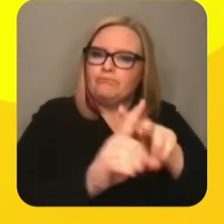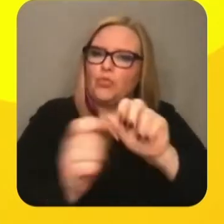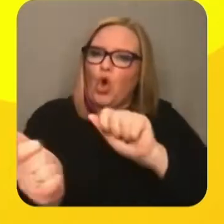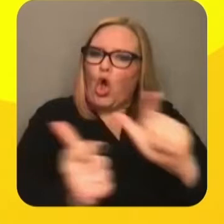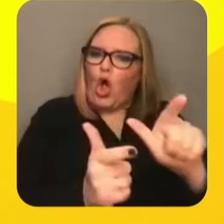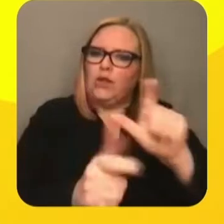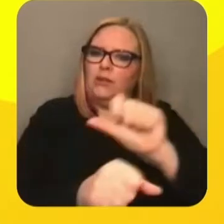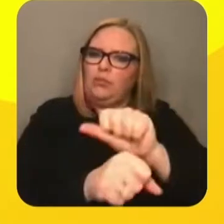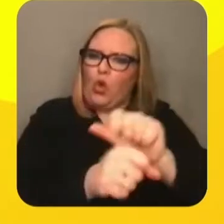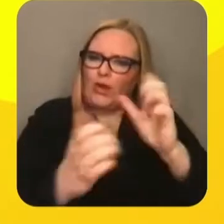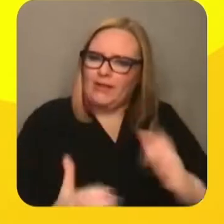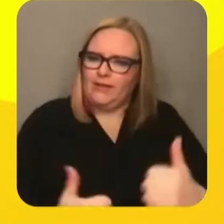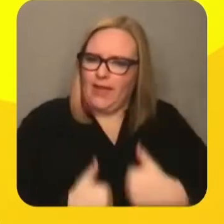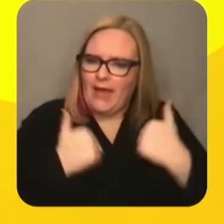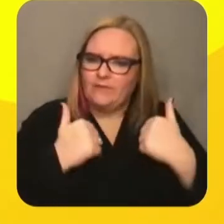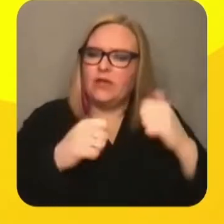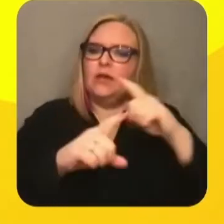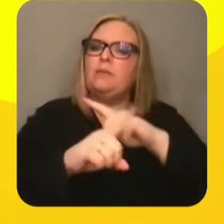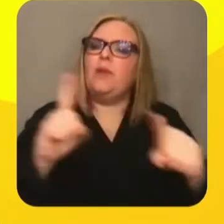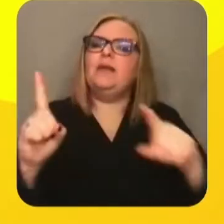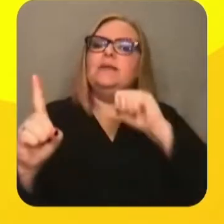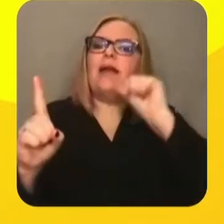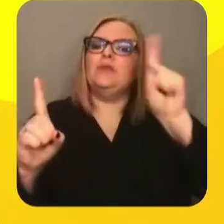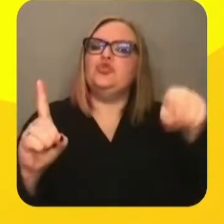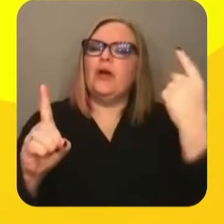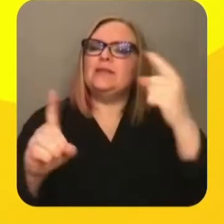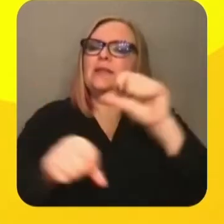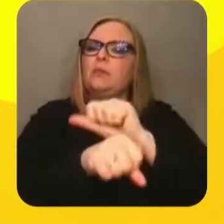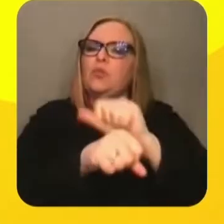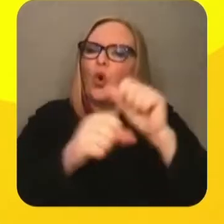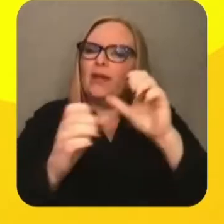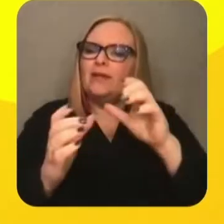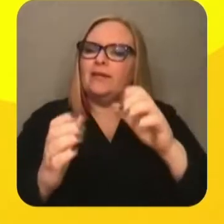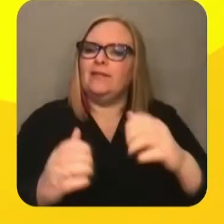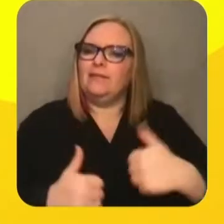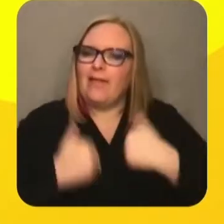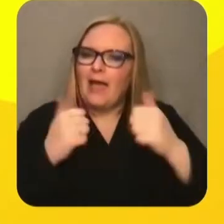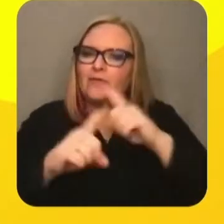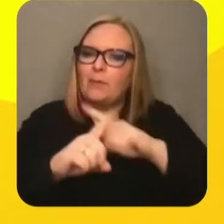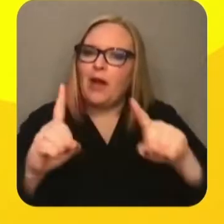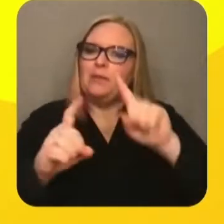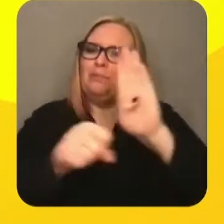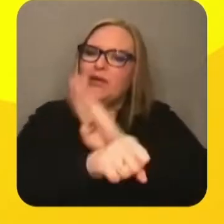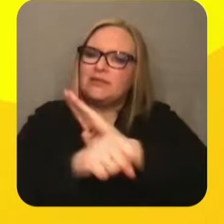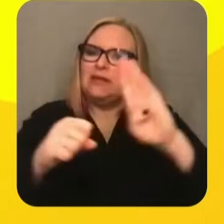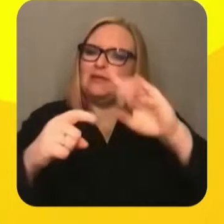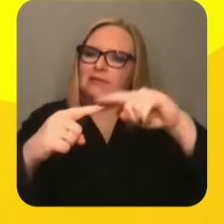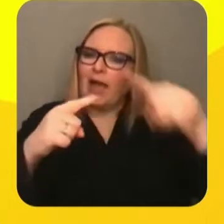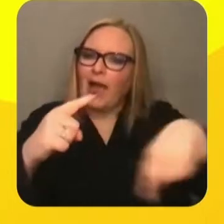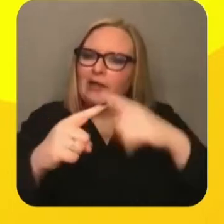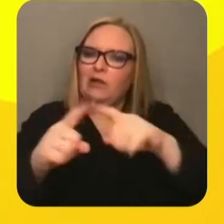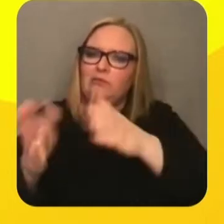not just the employee lifecycle, but every aspect of our business. And so at DocuSign, since I've joined,